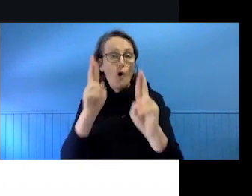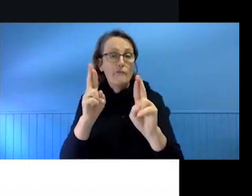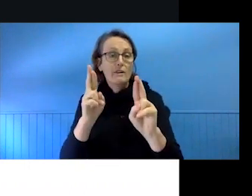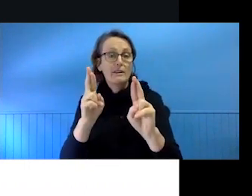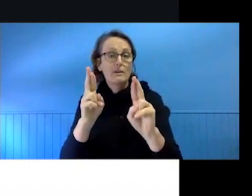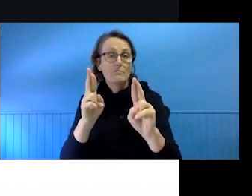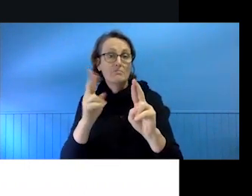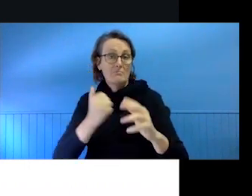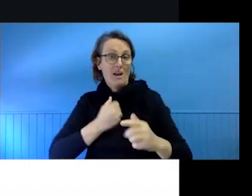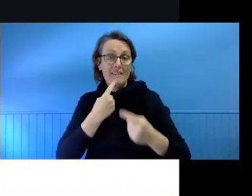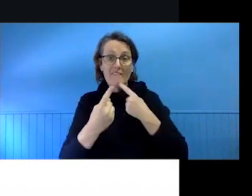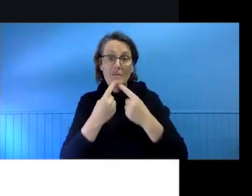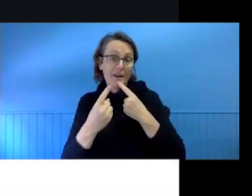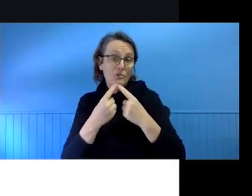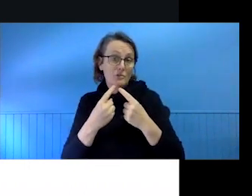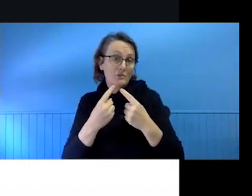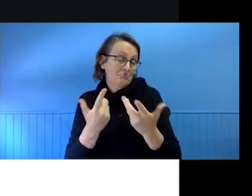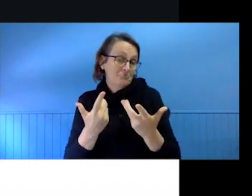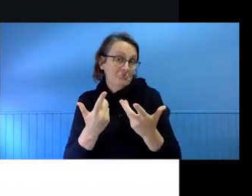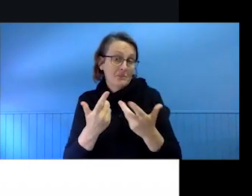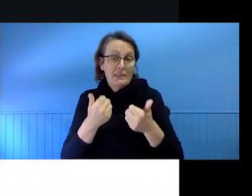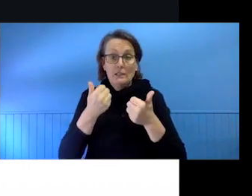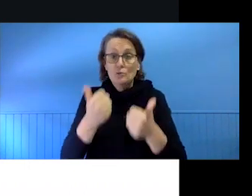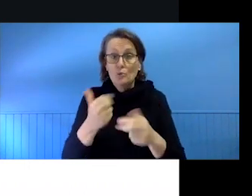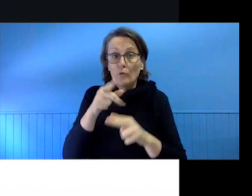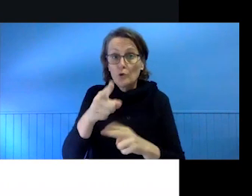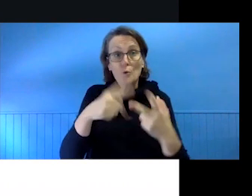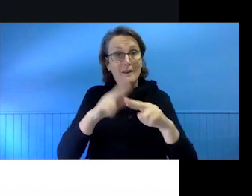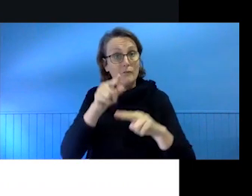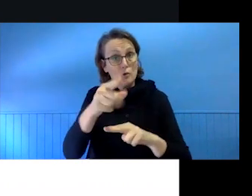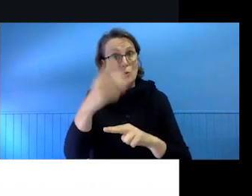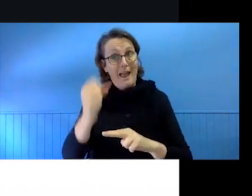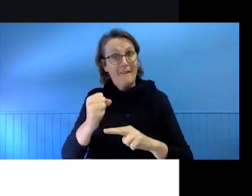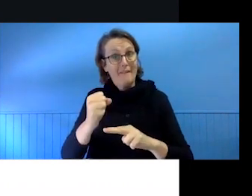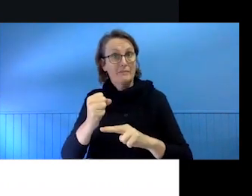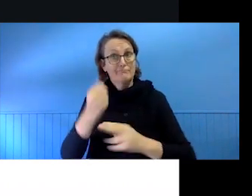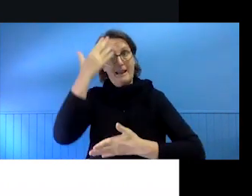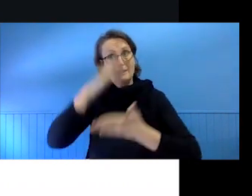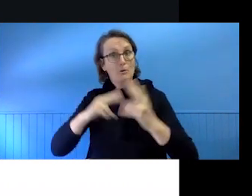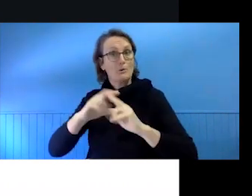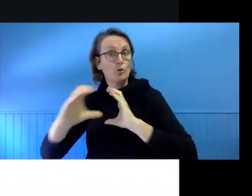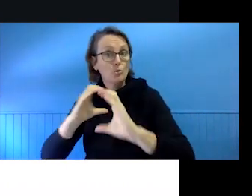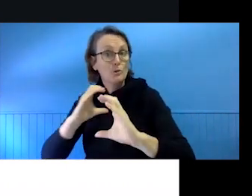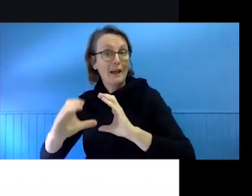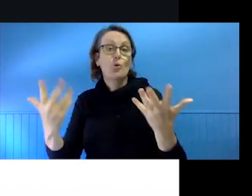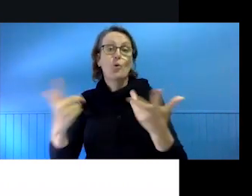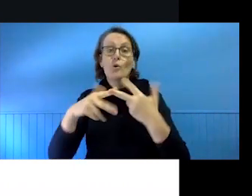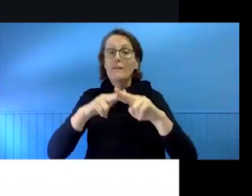you if you're a communications professional in the arts. But also if you have an artist, or you work in another administration role, this